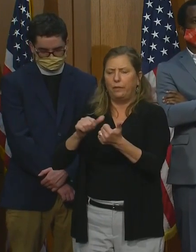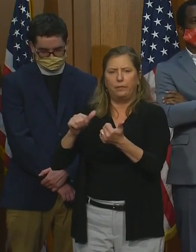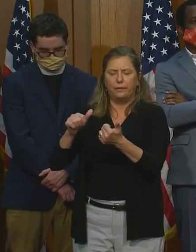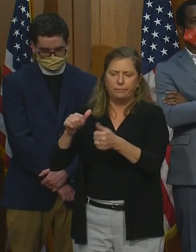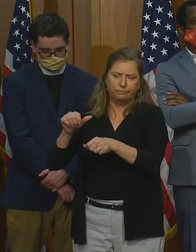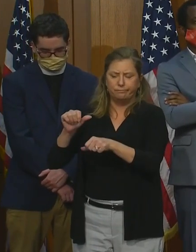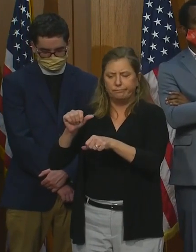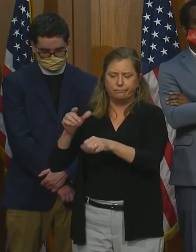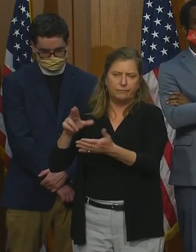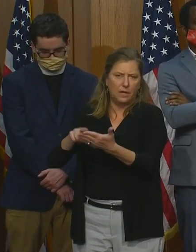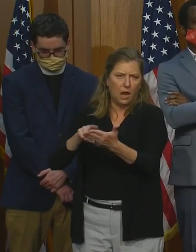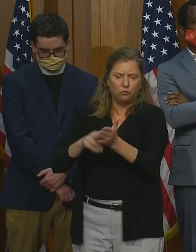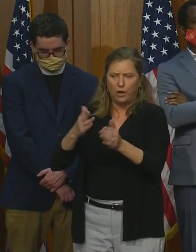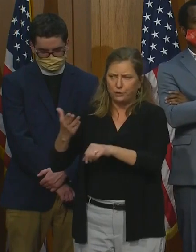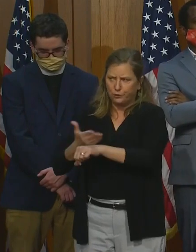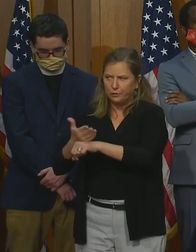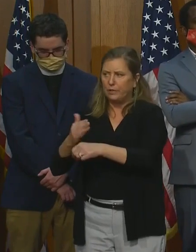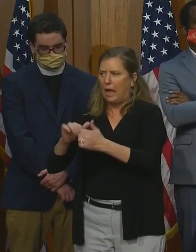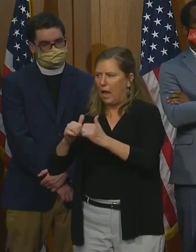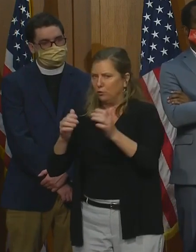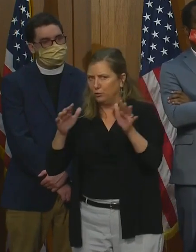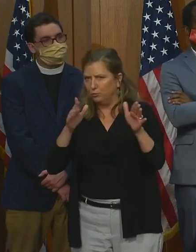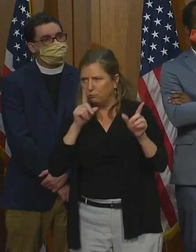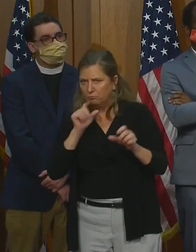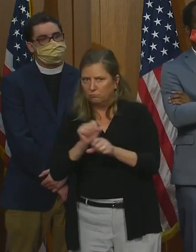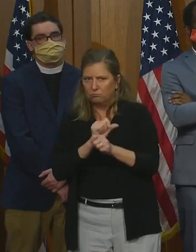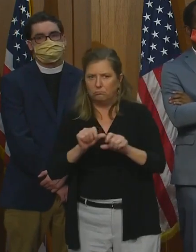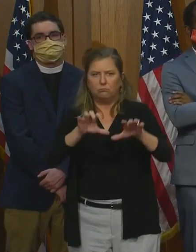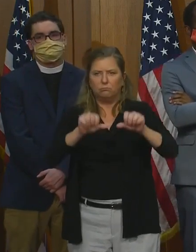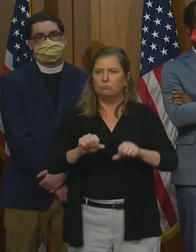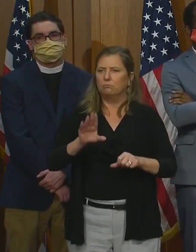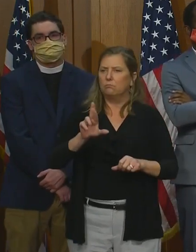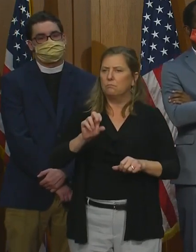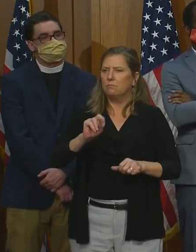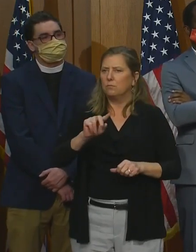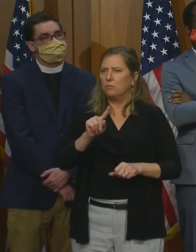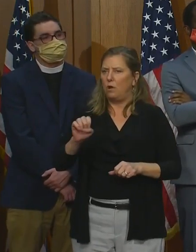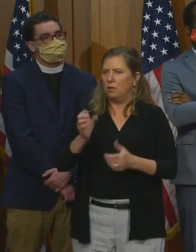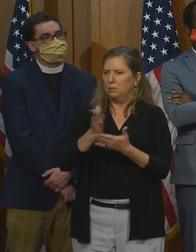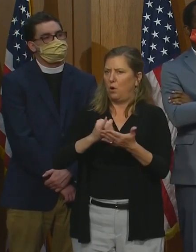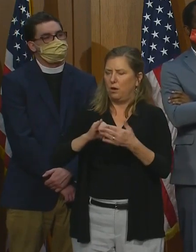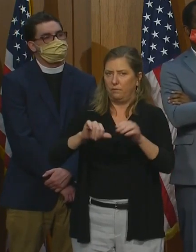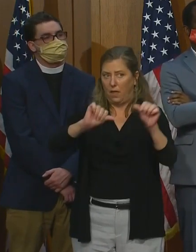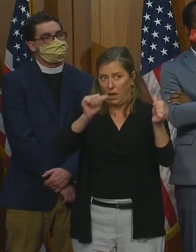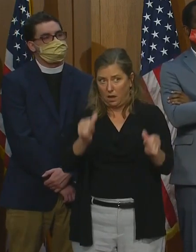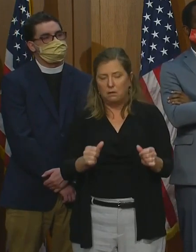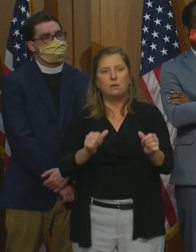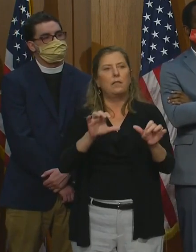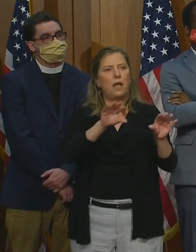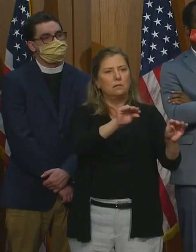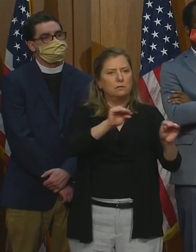CONTRACTORS- AND MAKE PLANS- IN THE COMING WEEKS- TO REMOVE THE